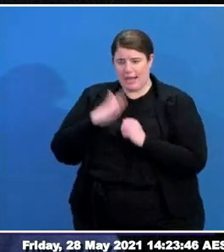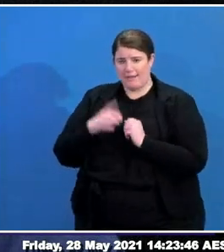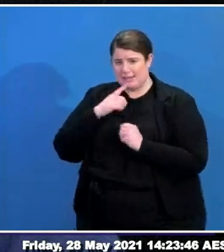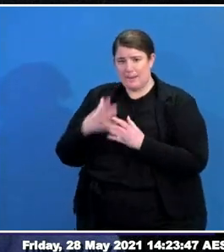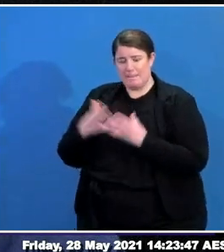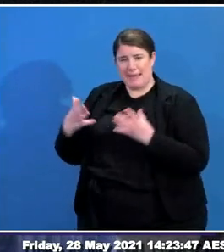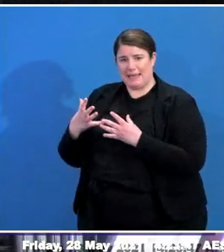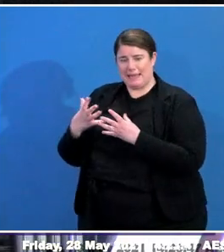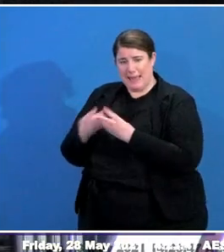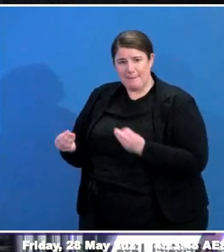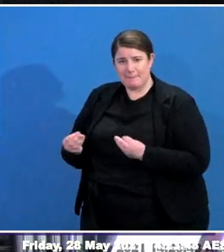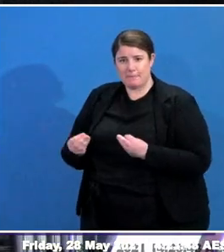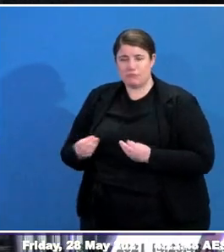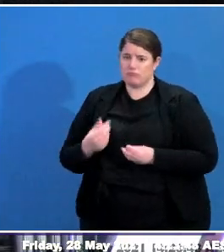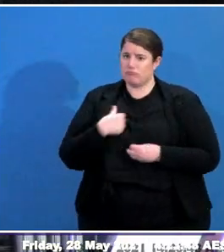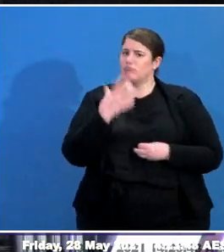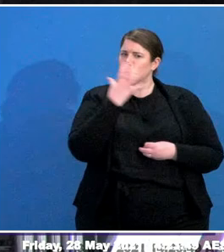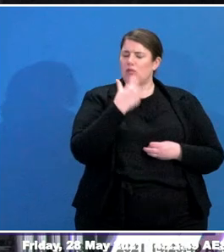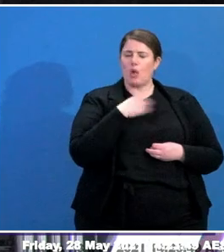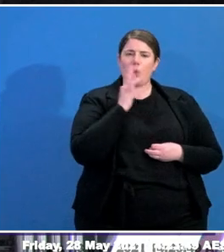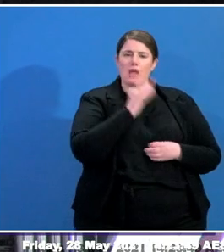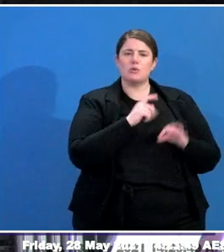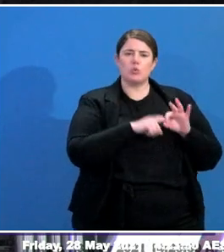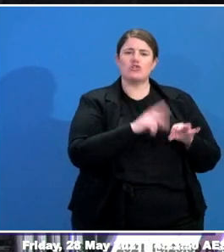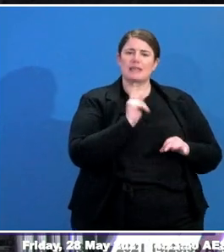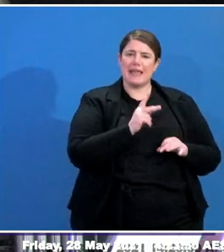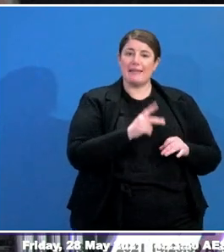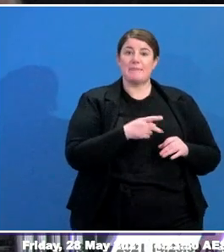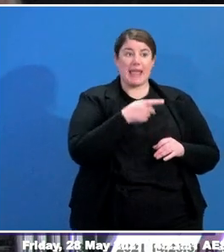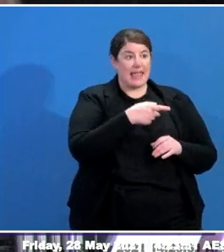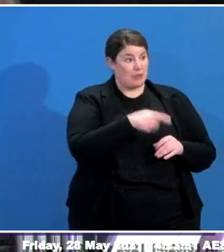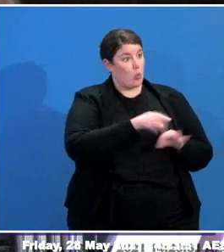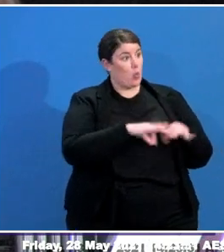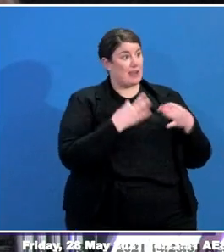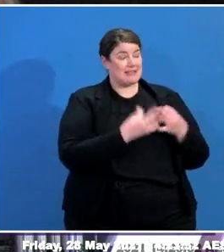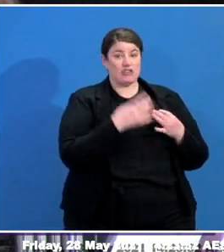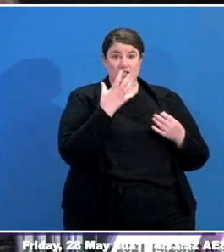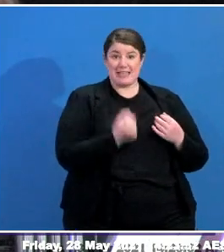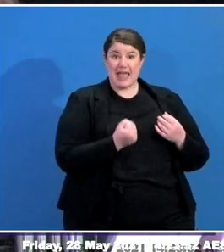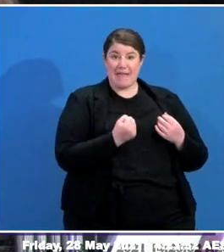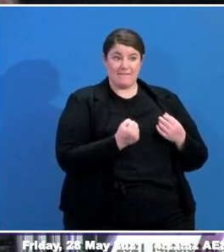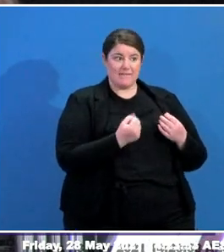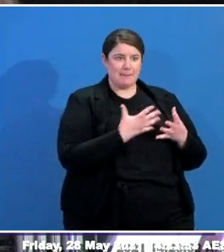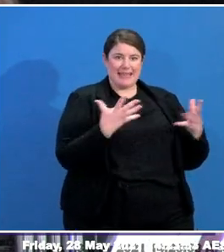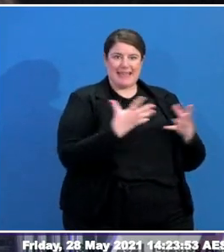Sorry, I didn't mean to imply that. I will put it another way. Are there any significant gaps in your expertise at the moment?